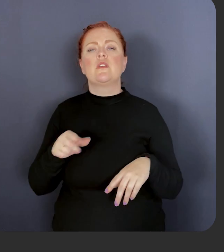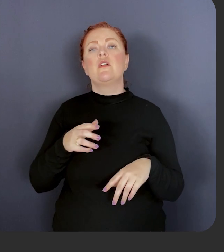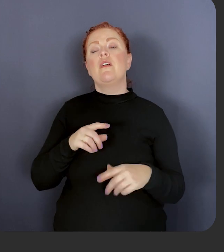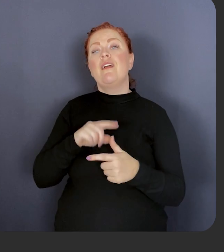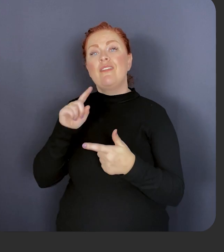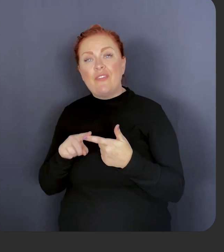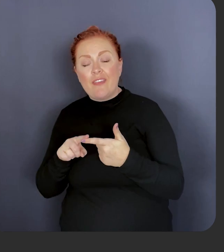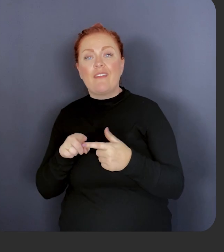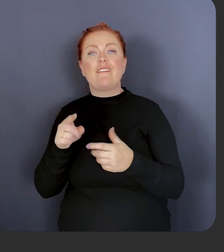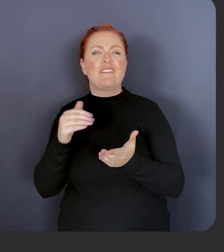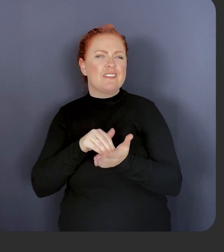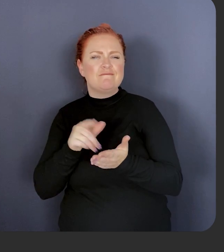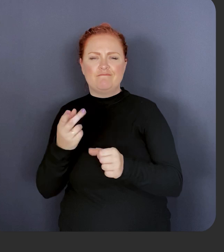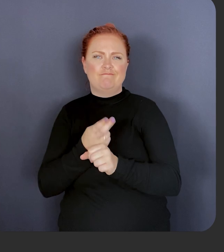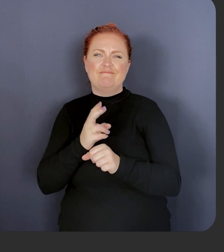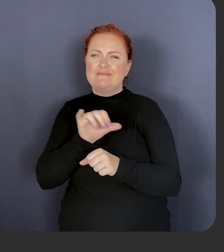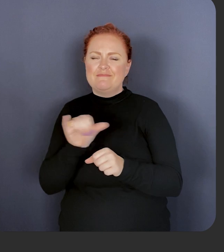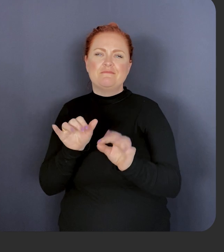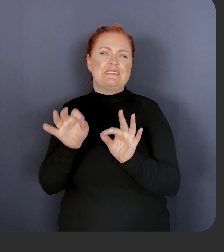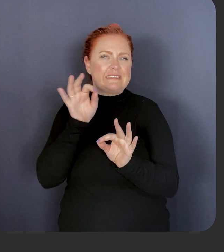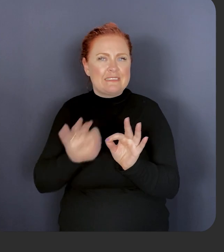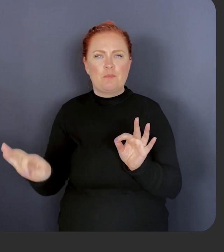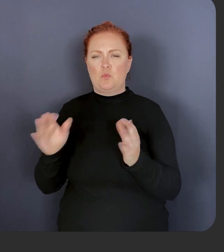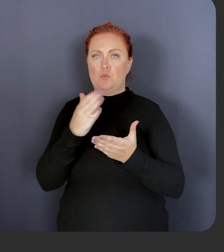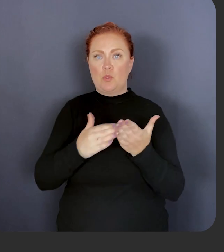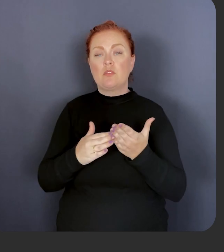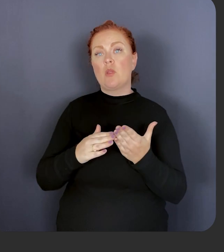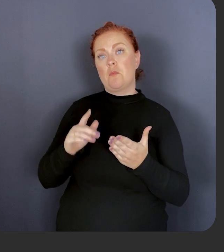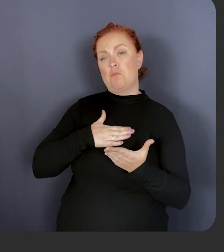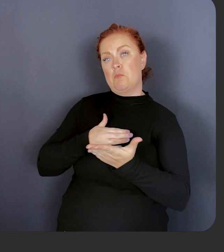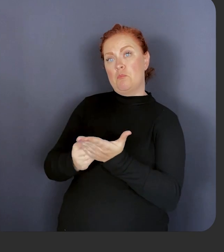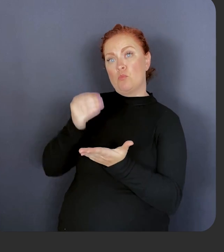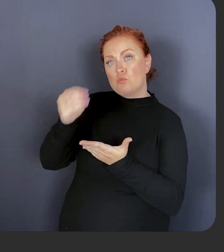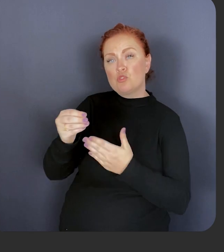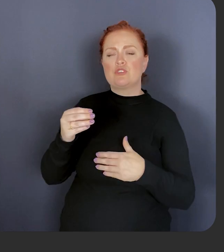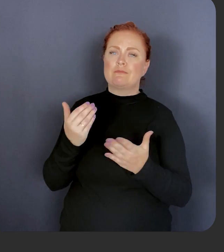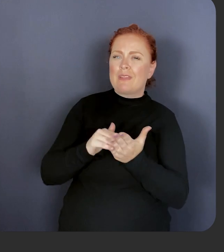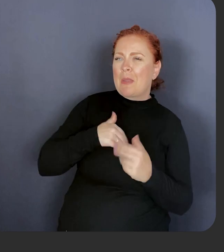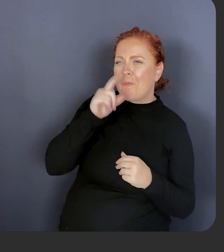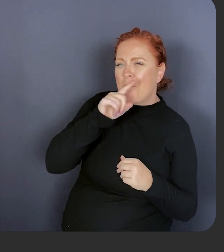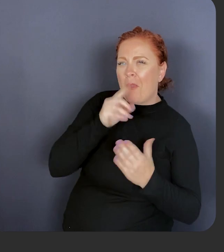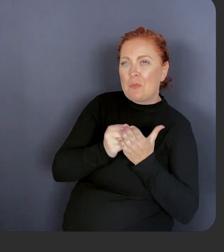And then I'm just going to again use that super simple thing where, on my purchase, my faux purchase,